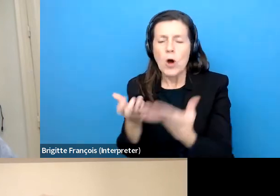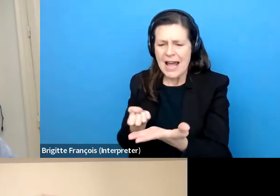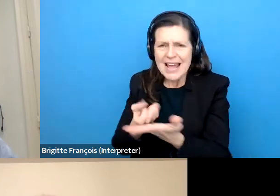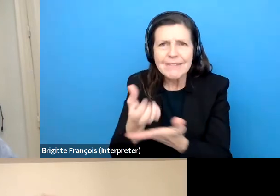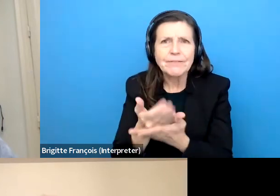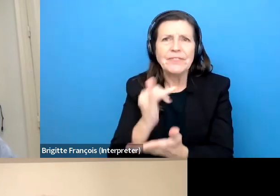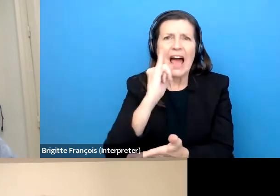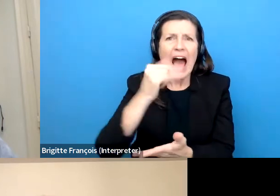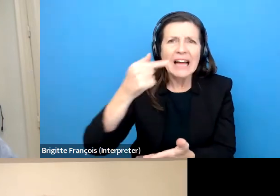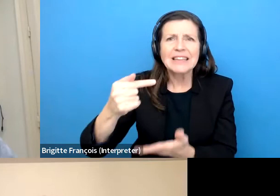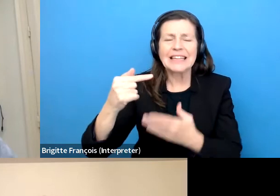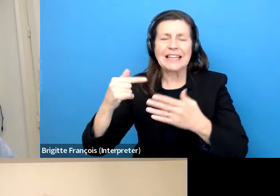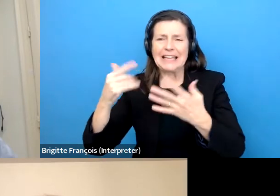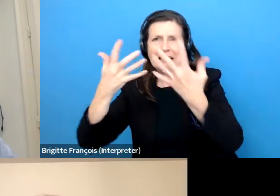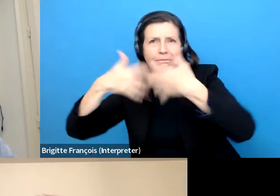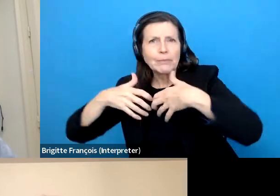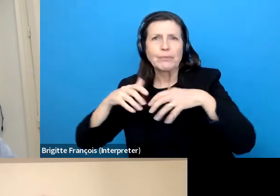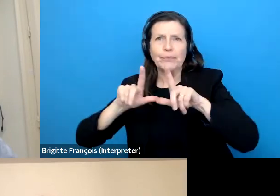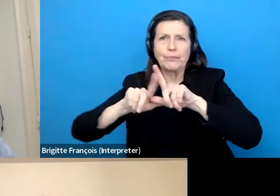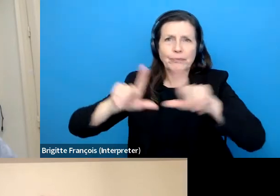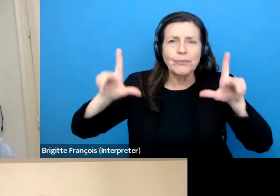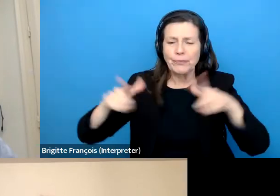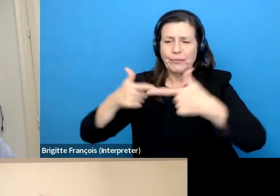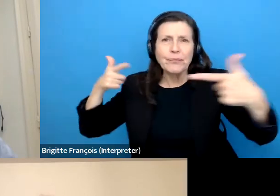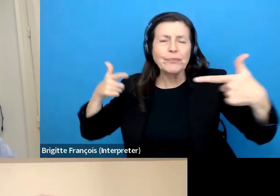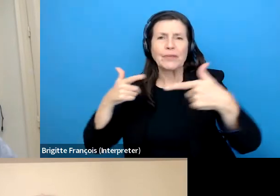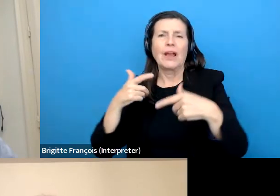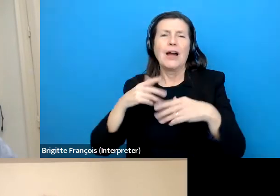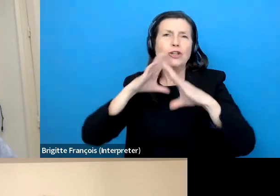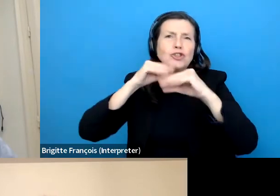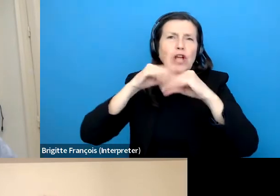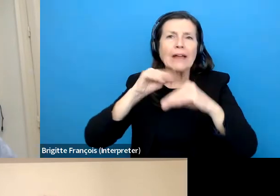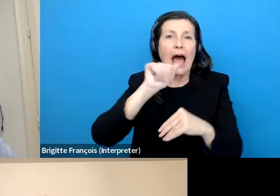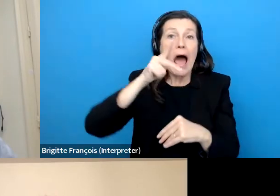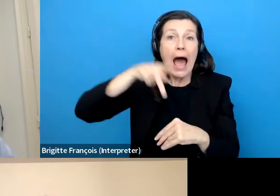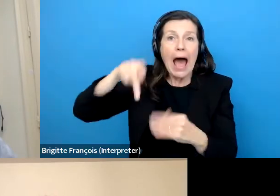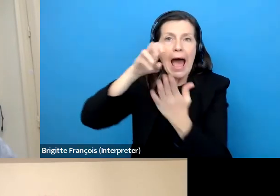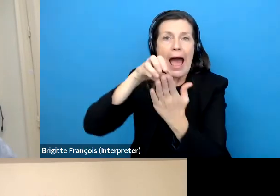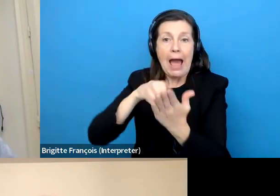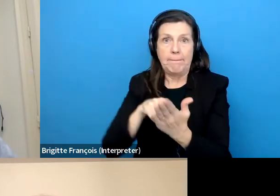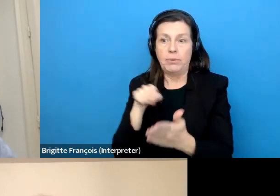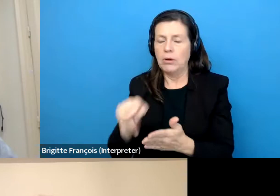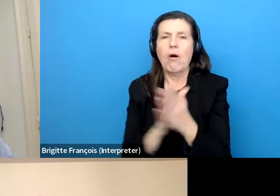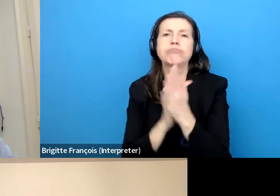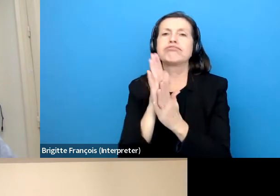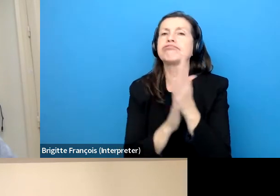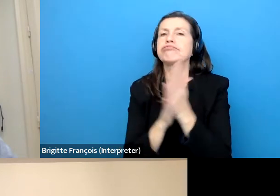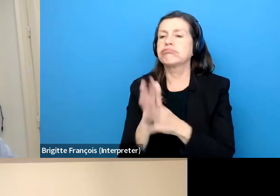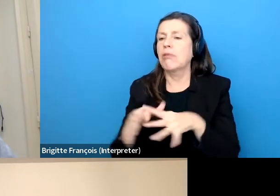social media, and chat apps, in the recruitment of women and girls and their exploitation.